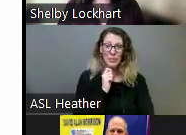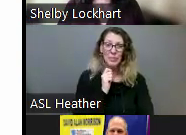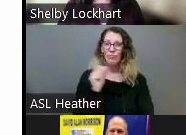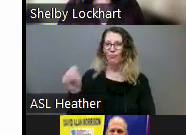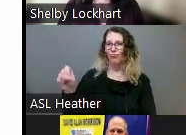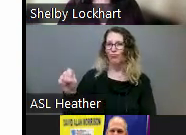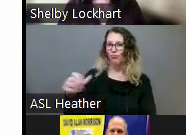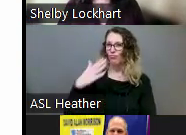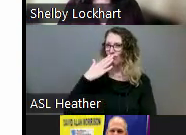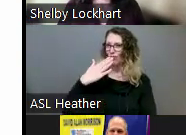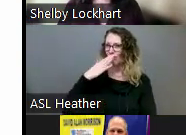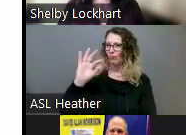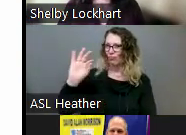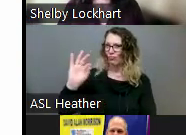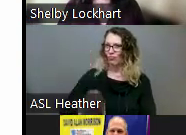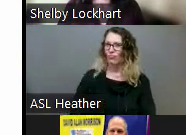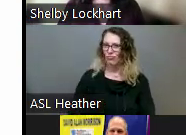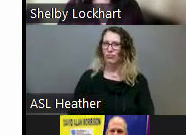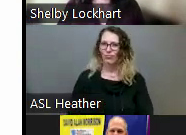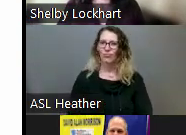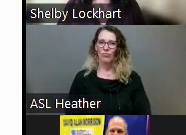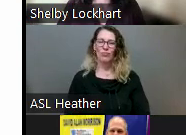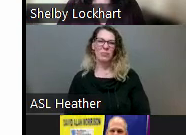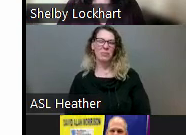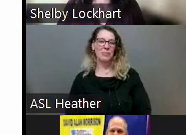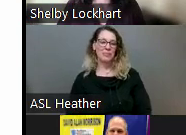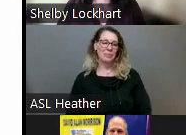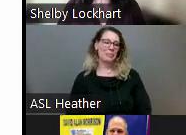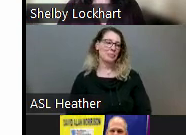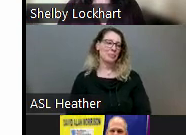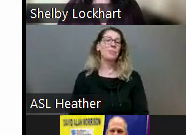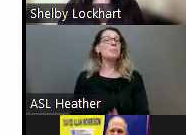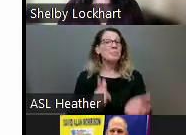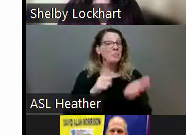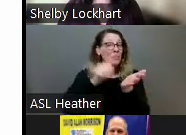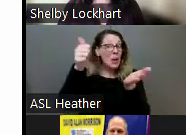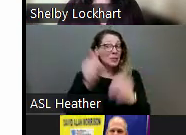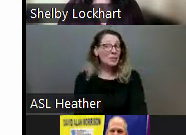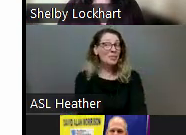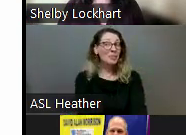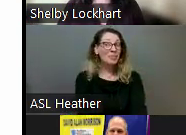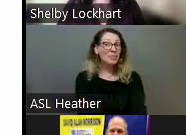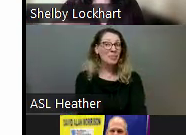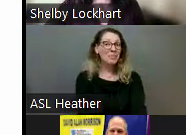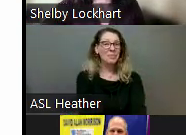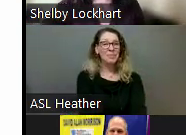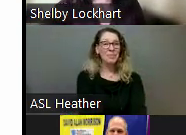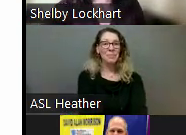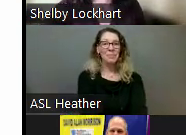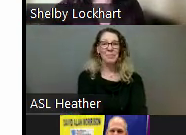Thank you, what else?